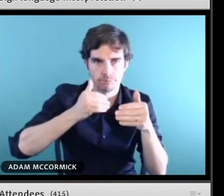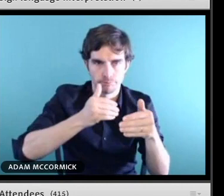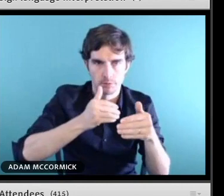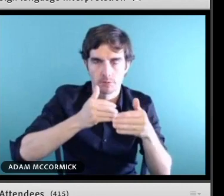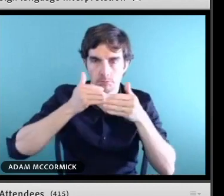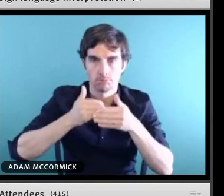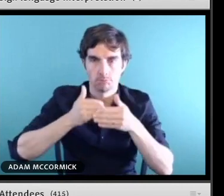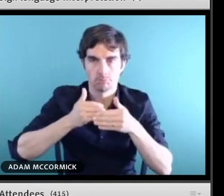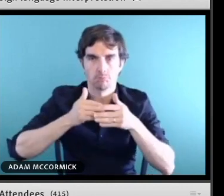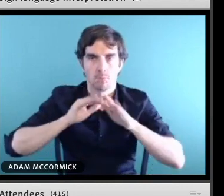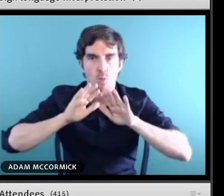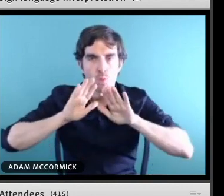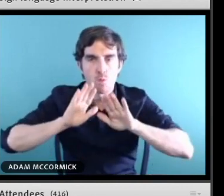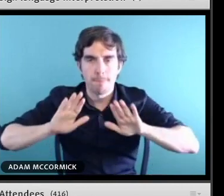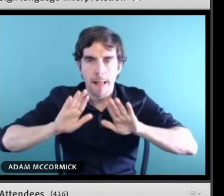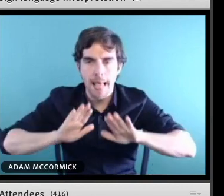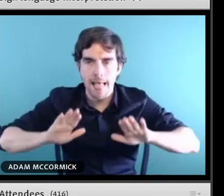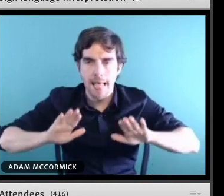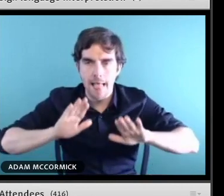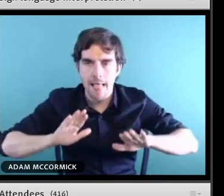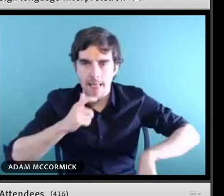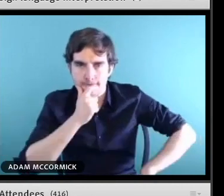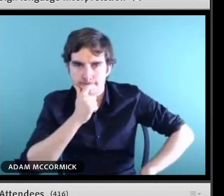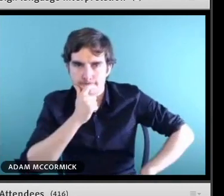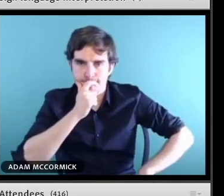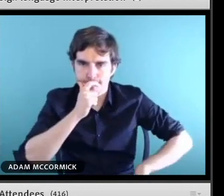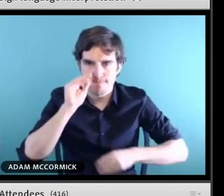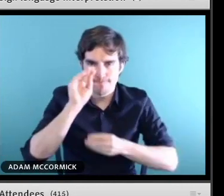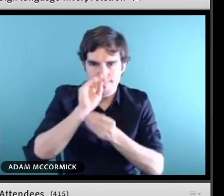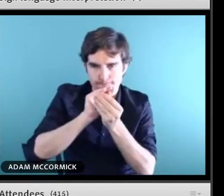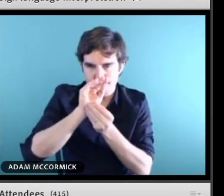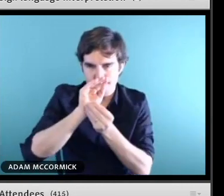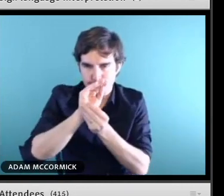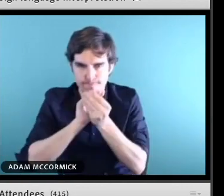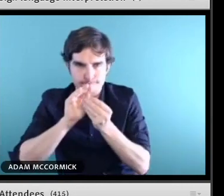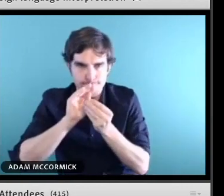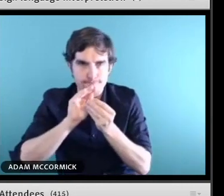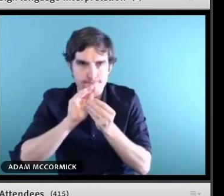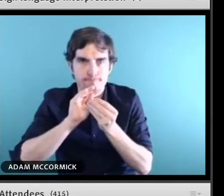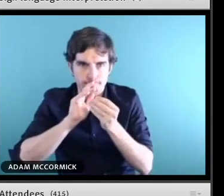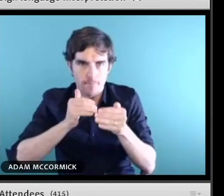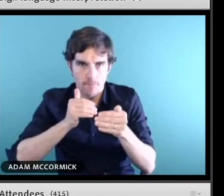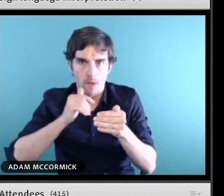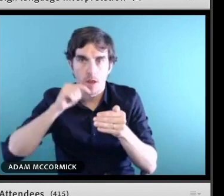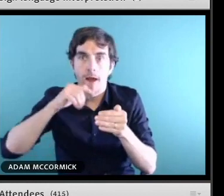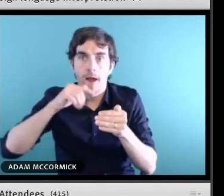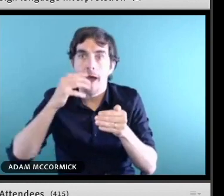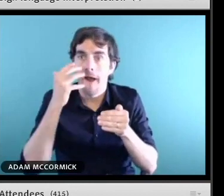Because we consider that maybe this topic was not explored before for other organizations